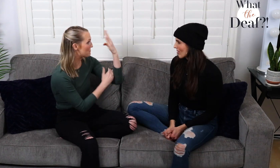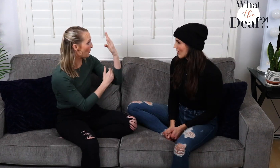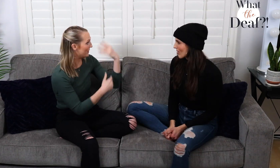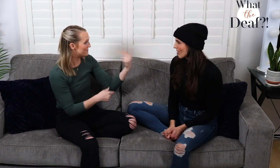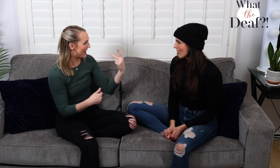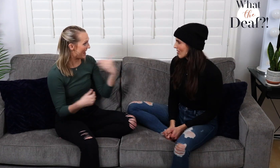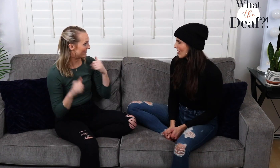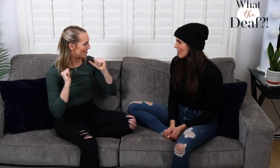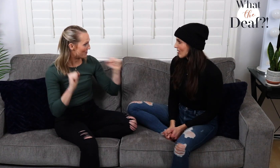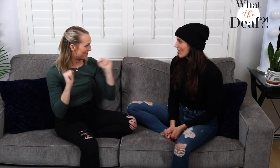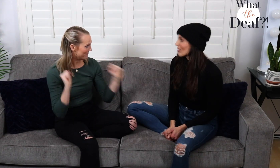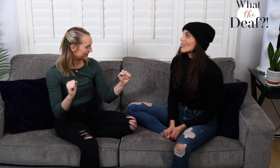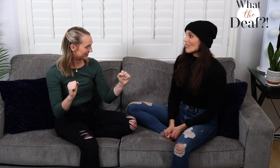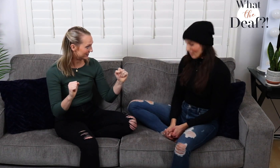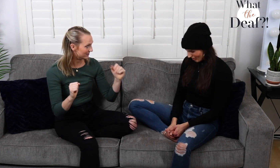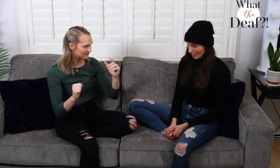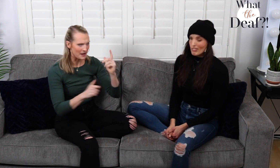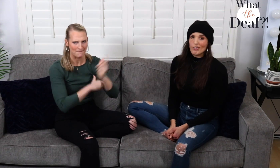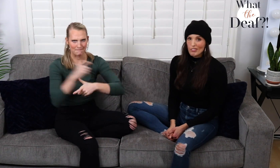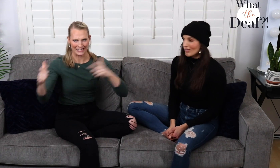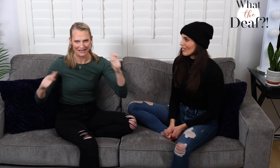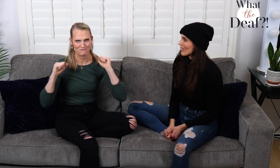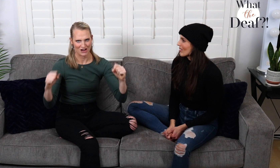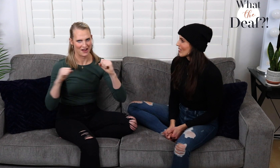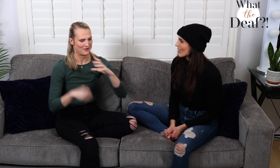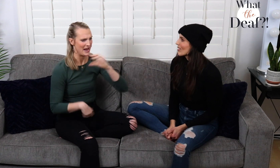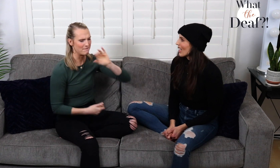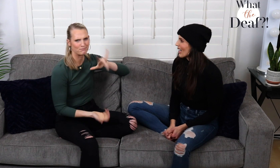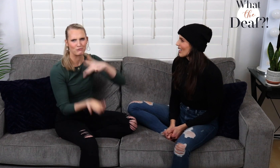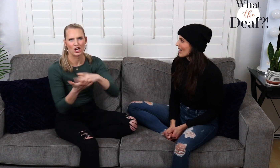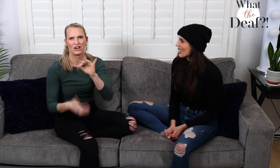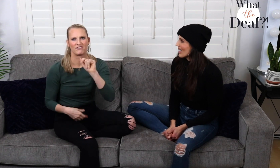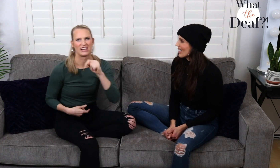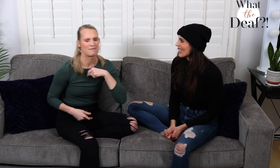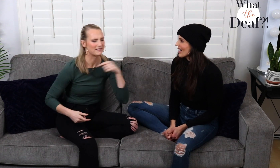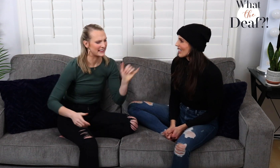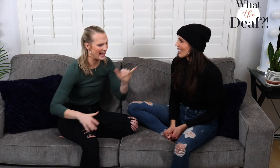So this morning you and I had a workout and it was a pretty big workout and right in the